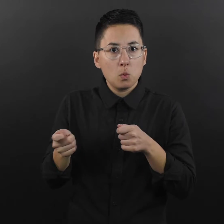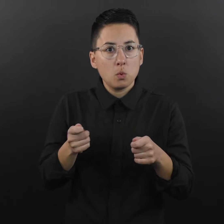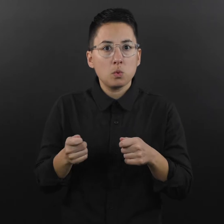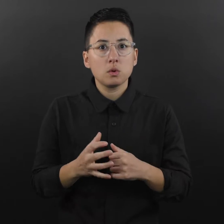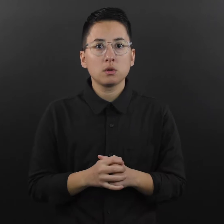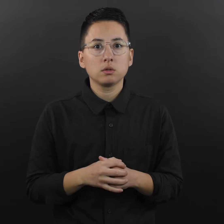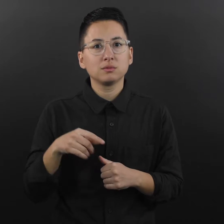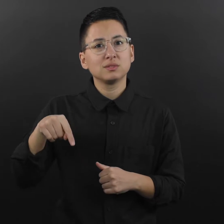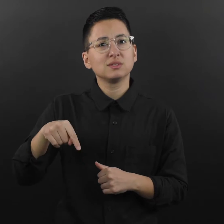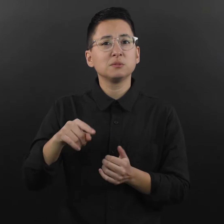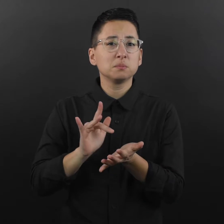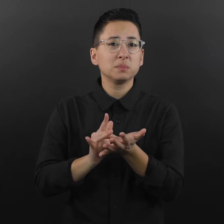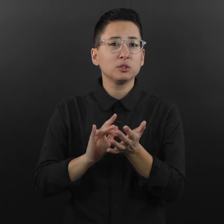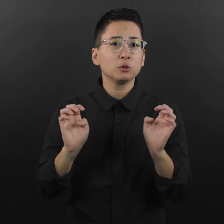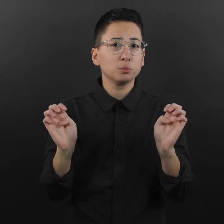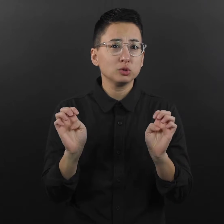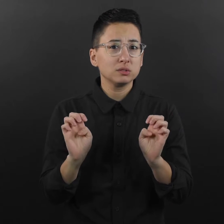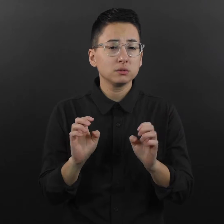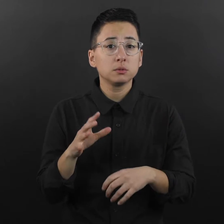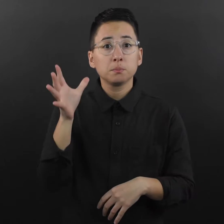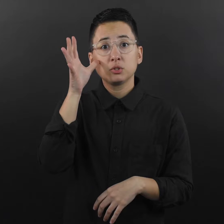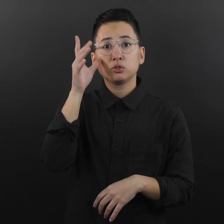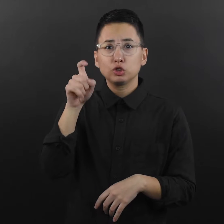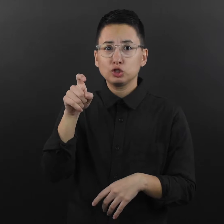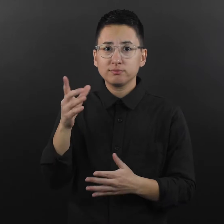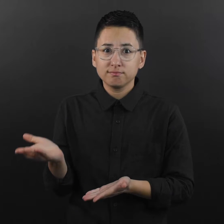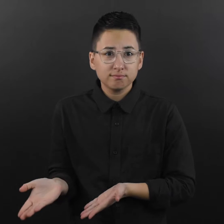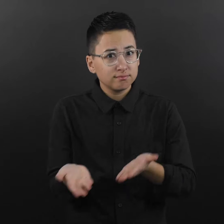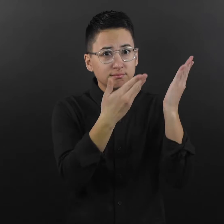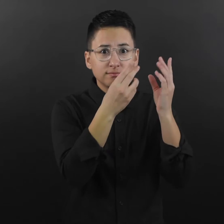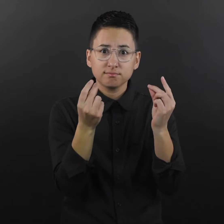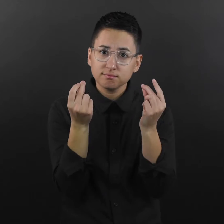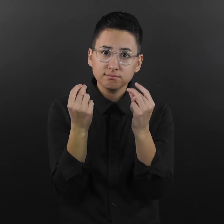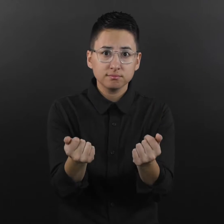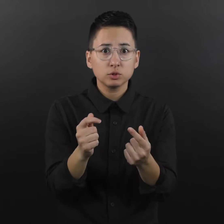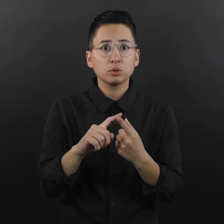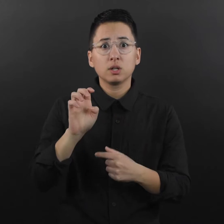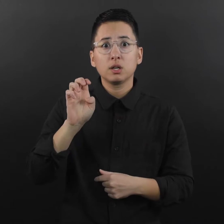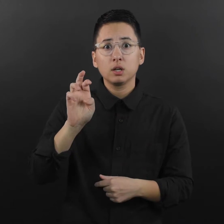This is a medical emergency and women should be taken immediately to the Emergency Department